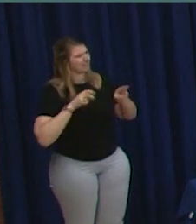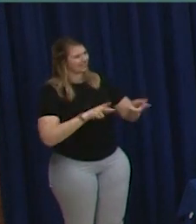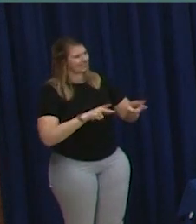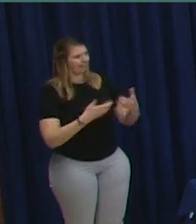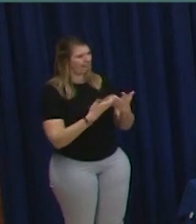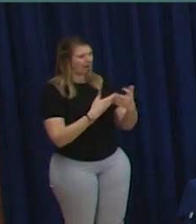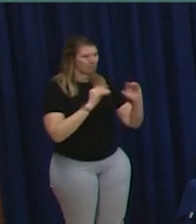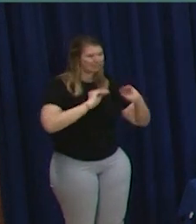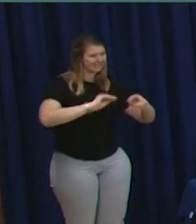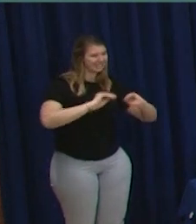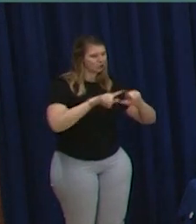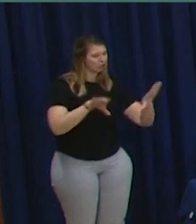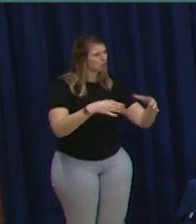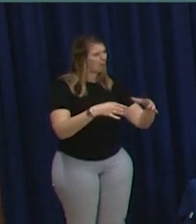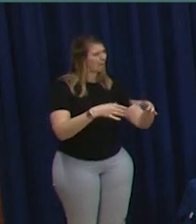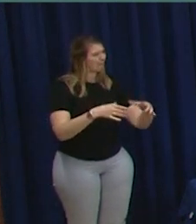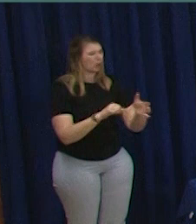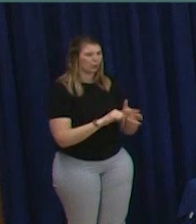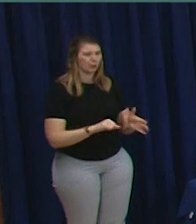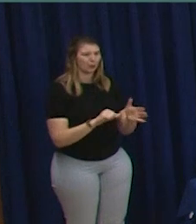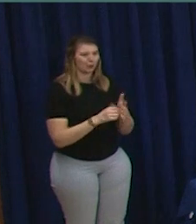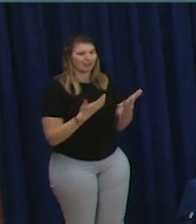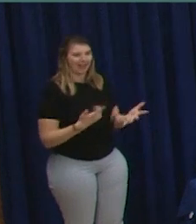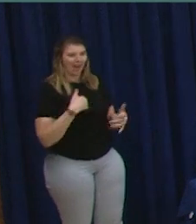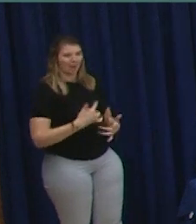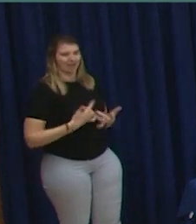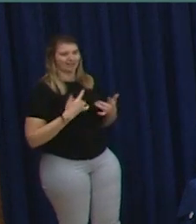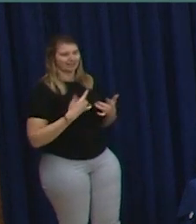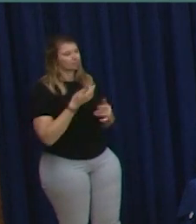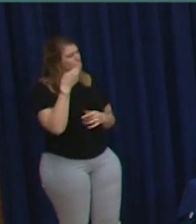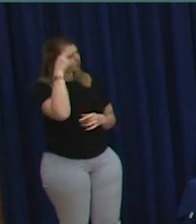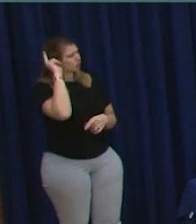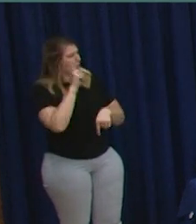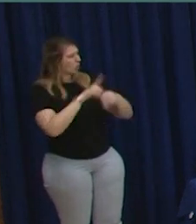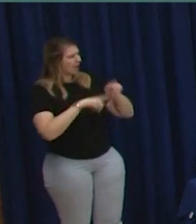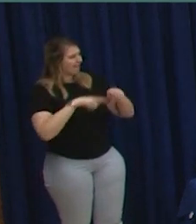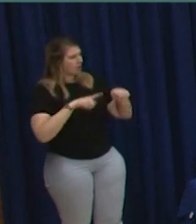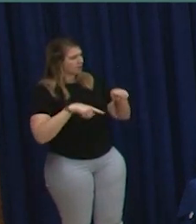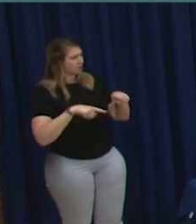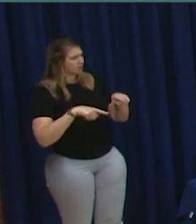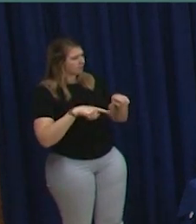I think maybe it's time to make the neurodiverse students the new canary in the coal mine, yeah,